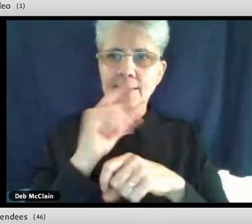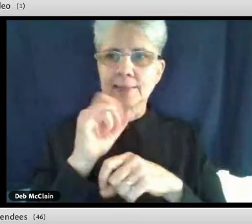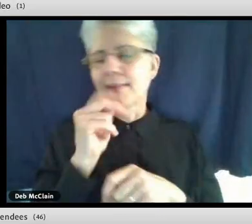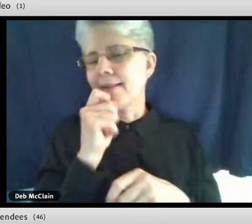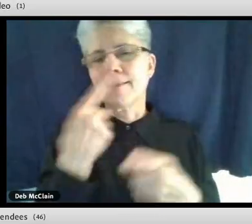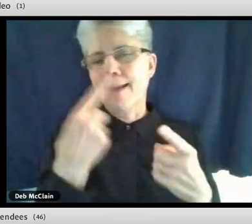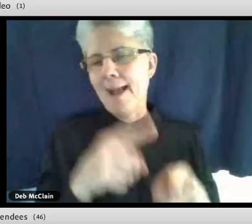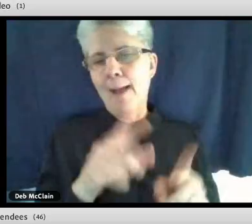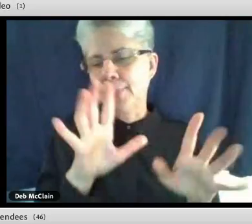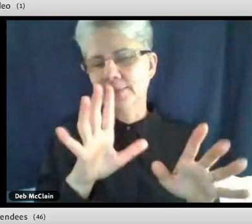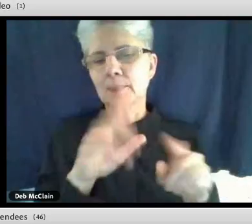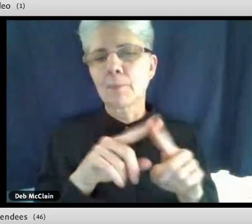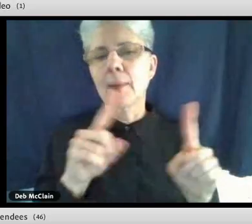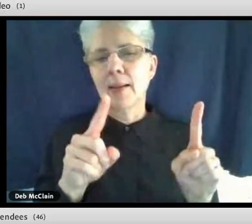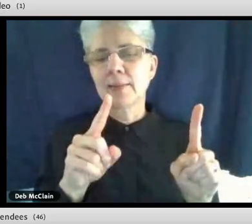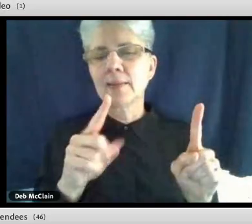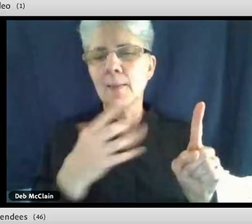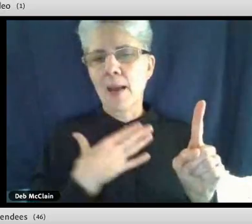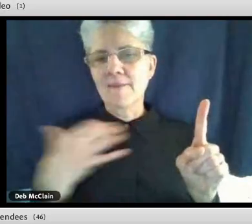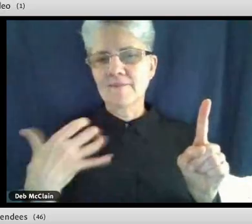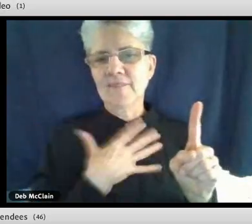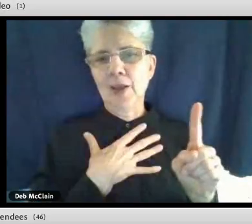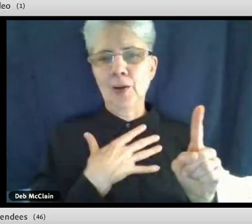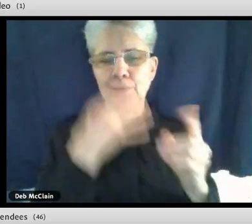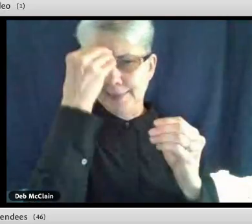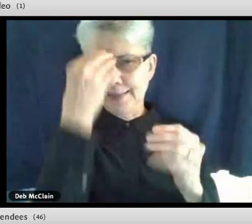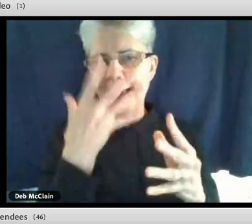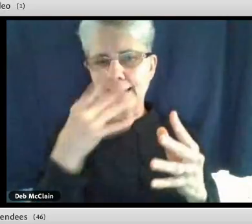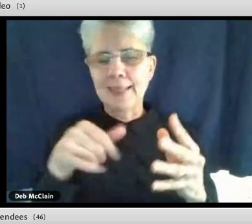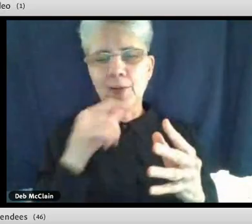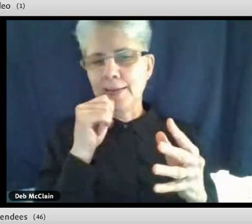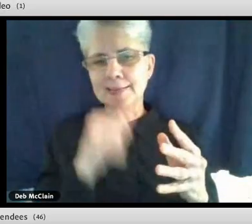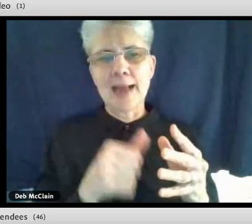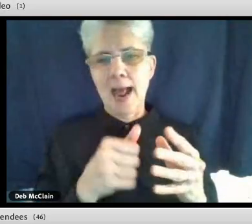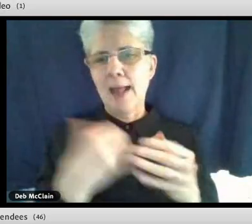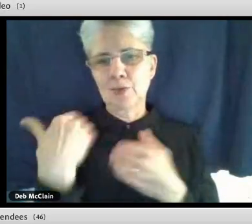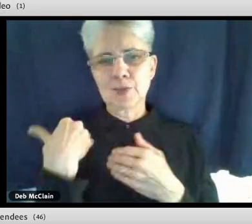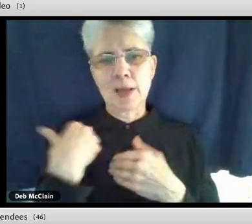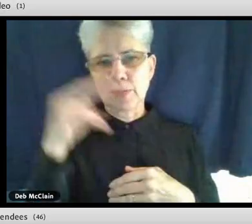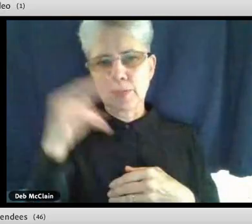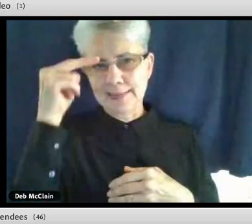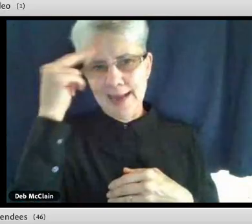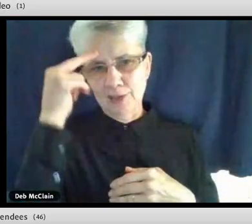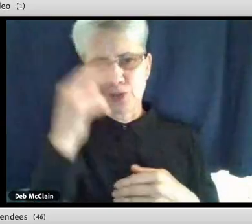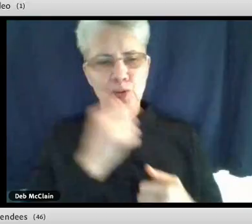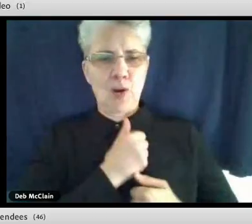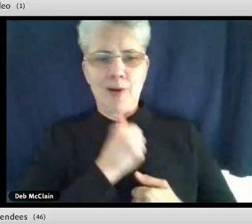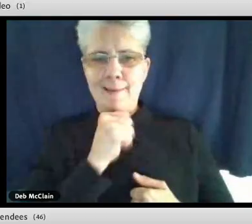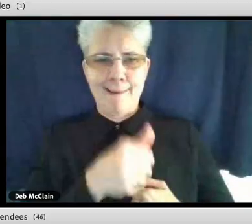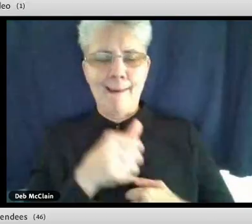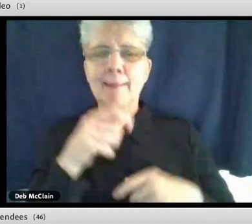and different things like that. Also, you know, I'm not going to have any food. Not that I'm going to starve anytime soon, let me tell you,